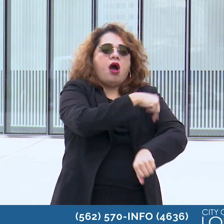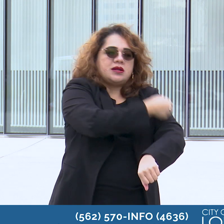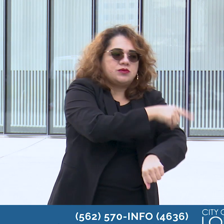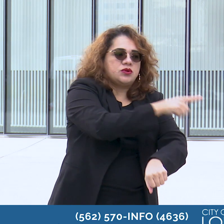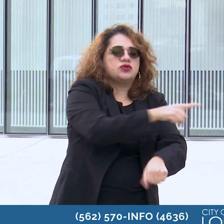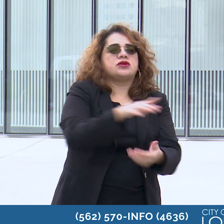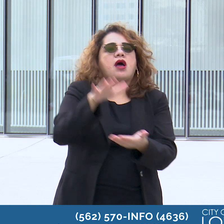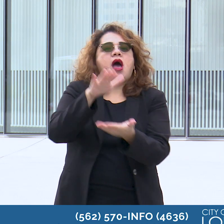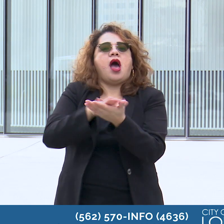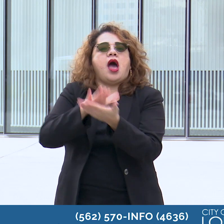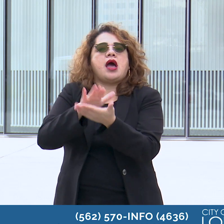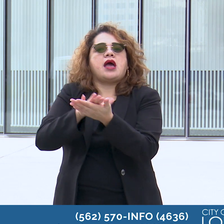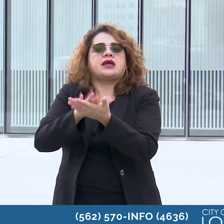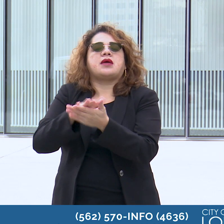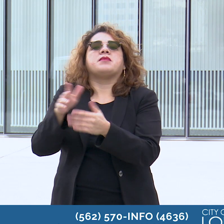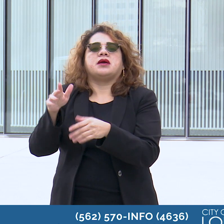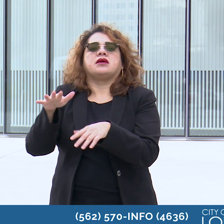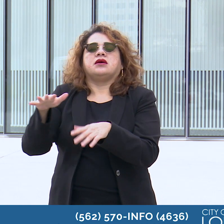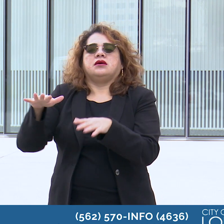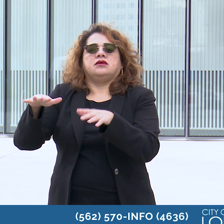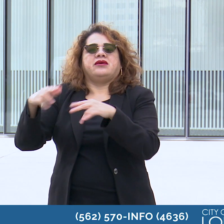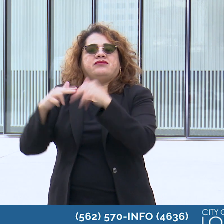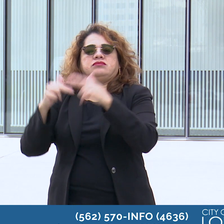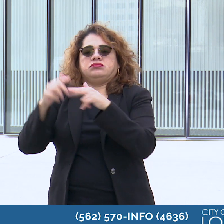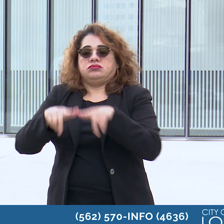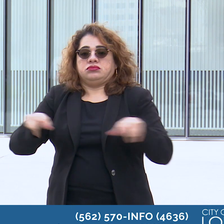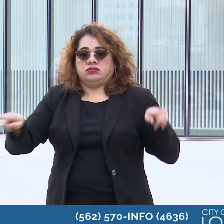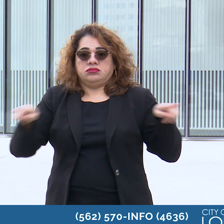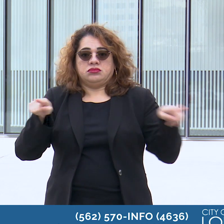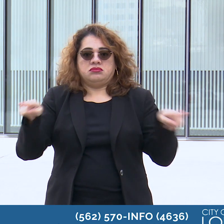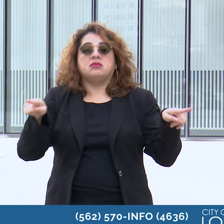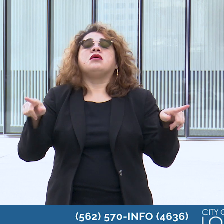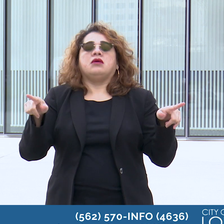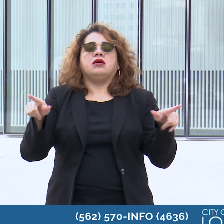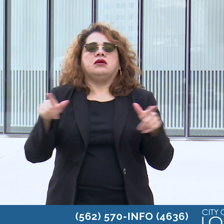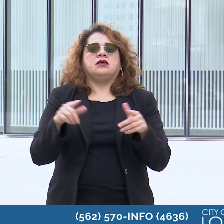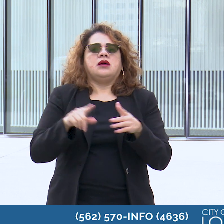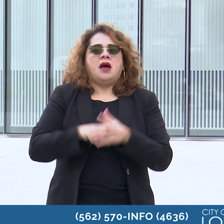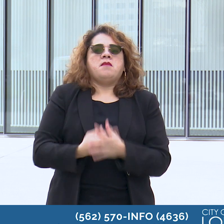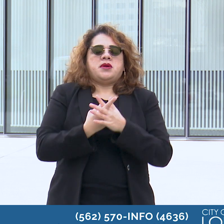to begin distribution and vaccination.